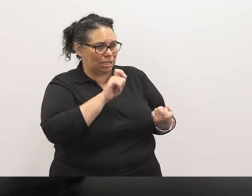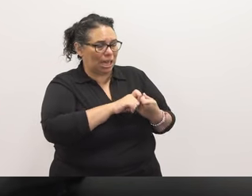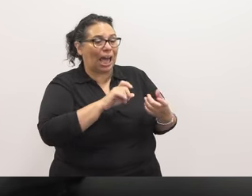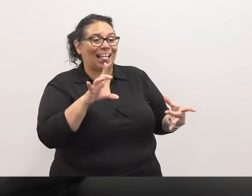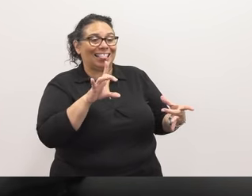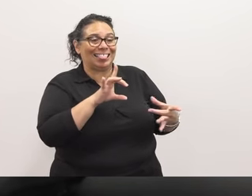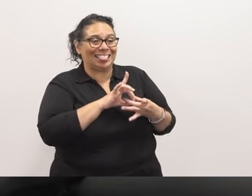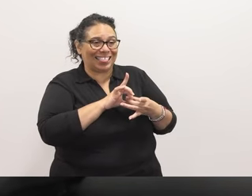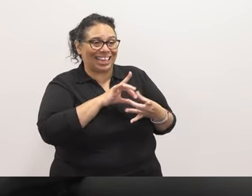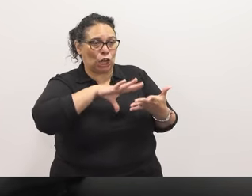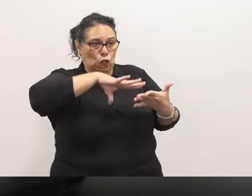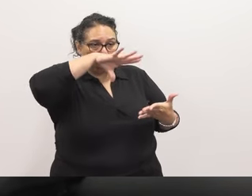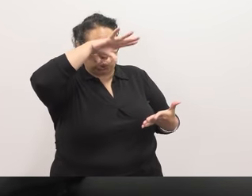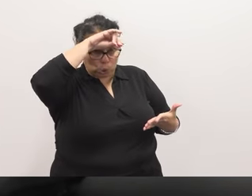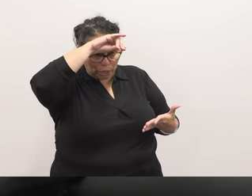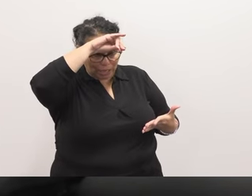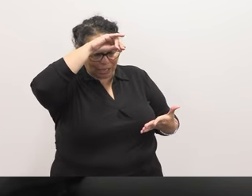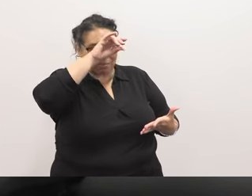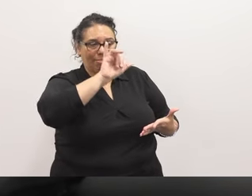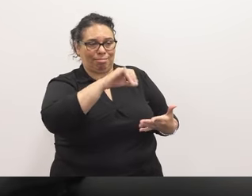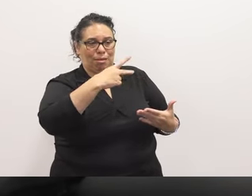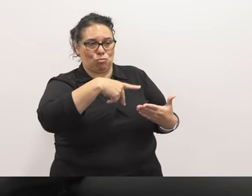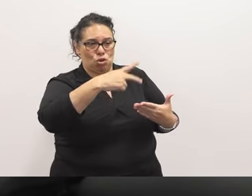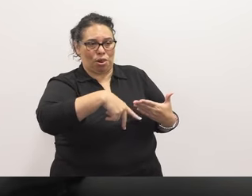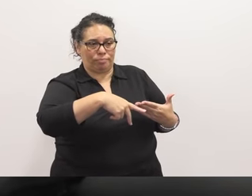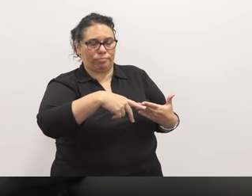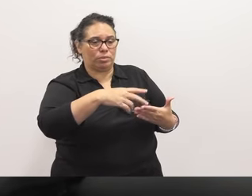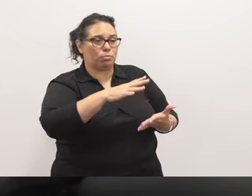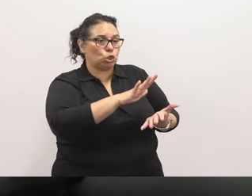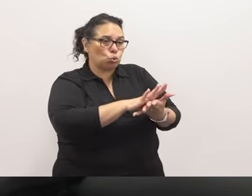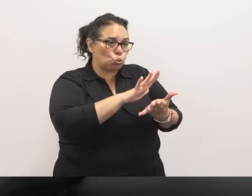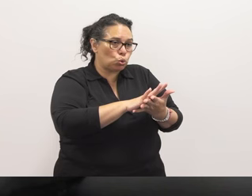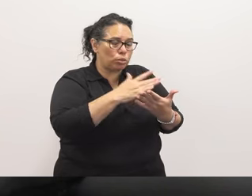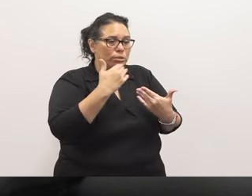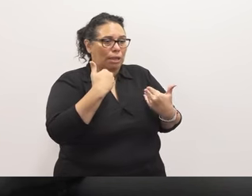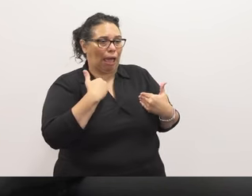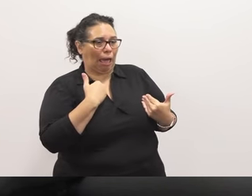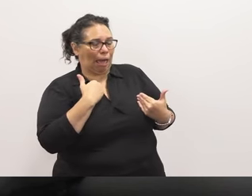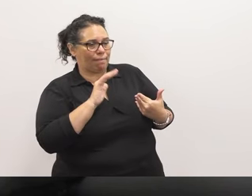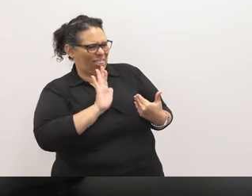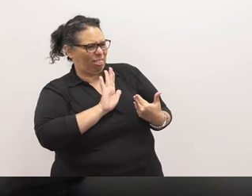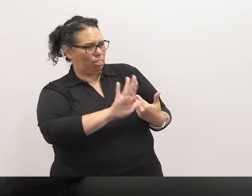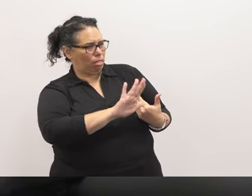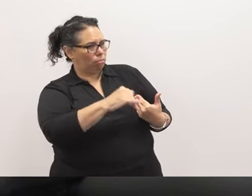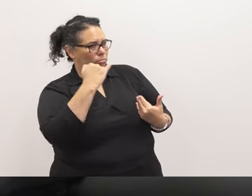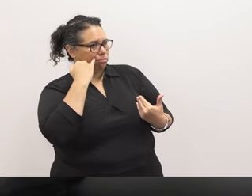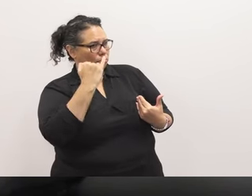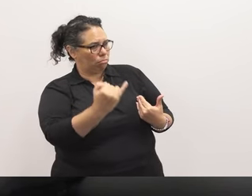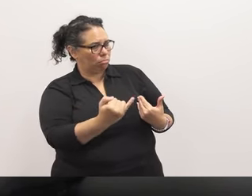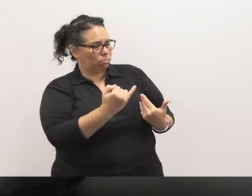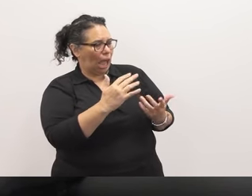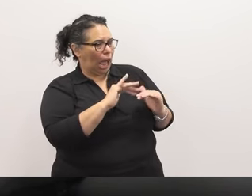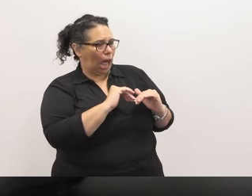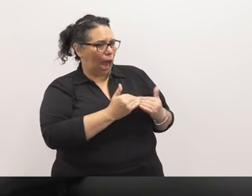Link Learning is district implementation, but schools have some discretion over how they implement. And some of the things that Ms. Merlo referenced previously